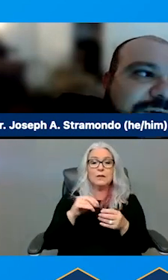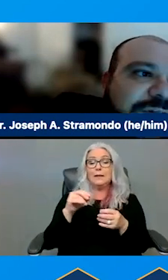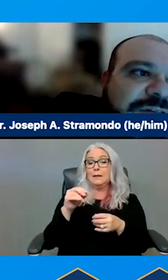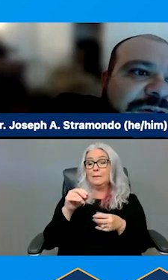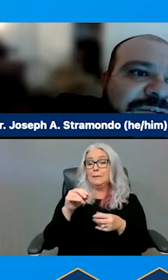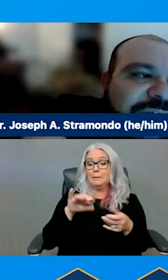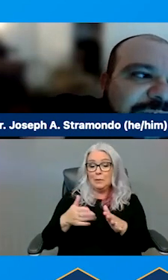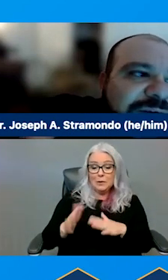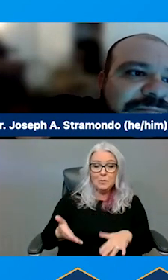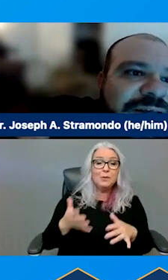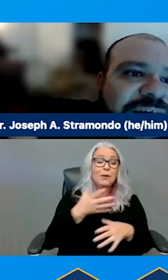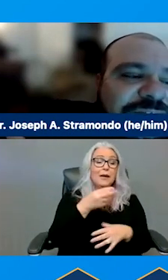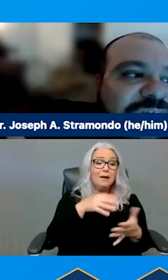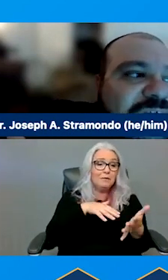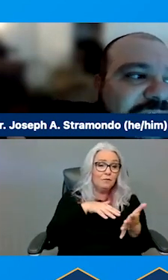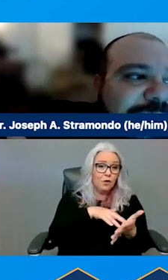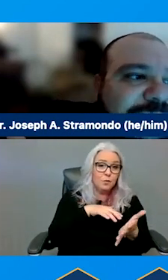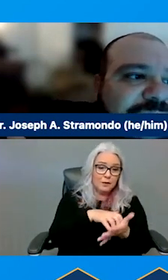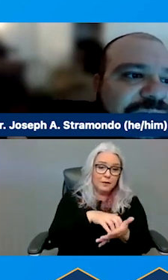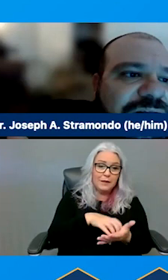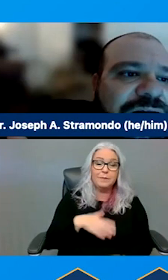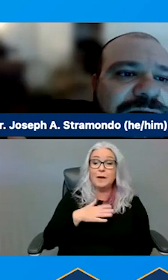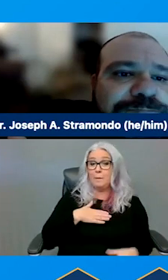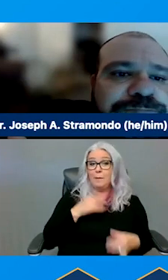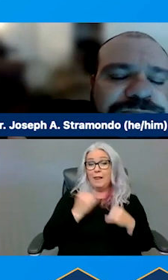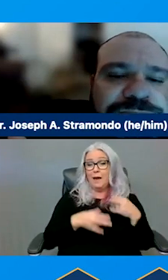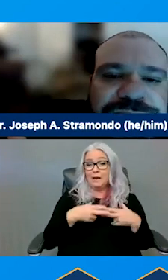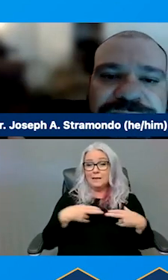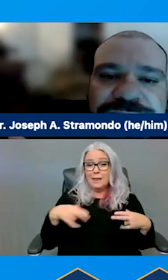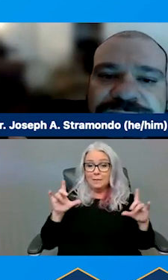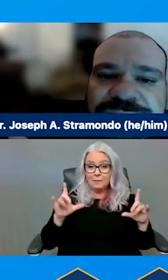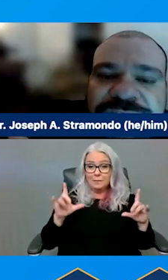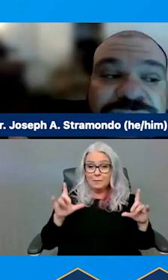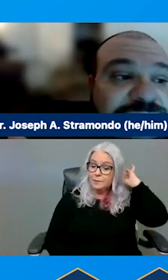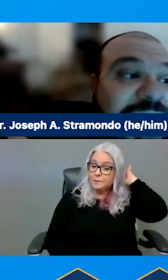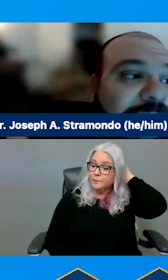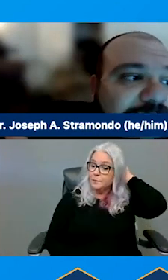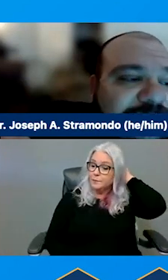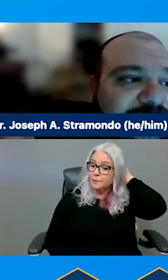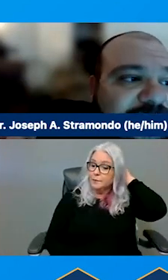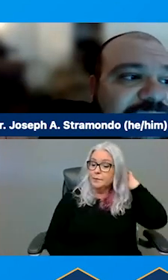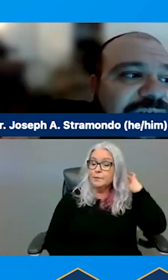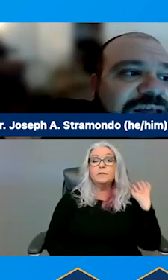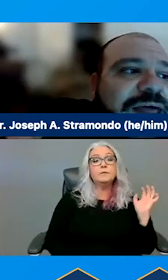high vulnerability. So here's my last slide. It turns out